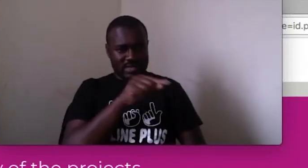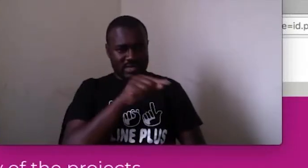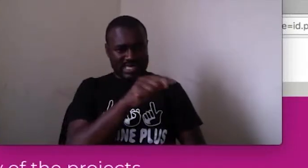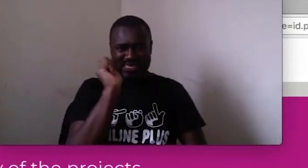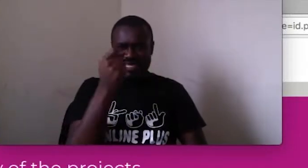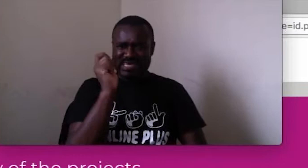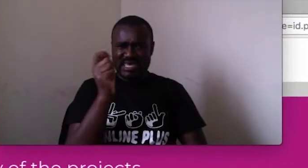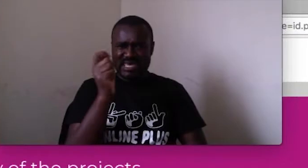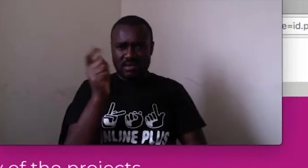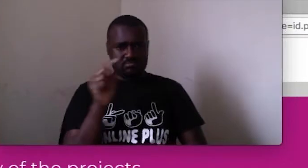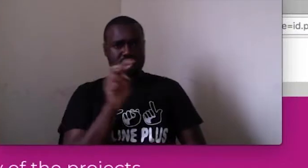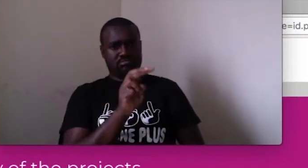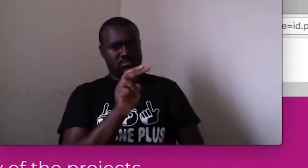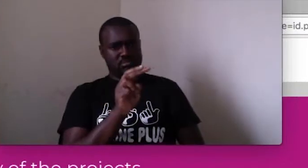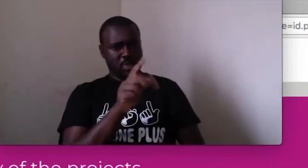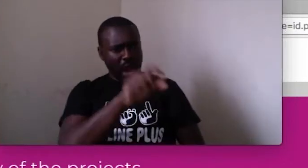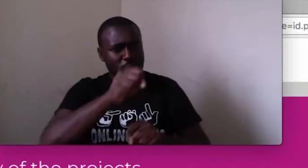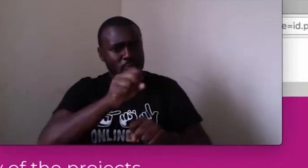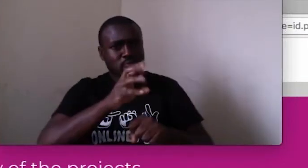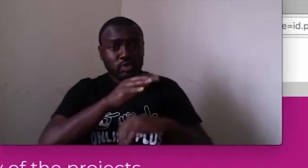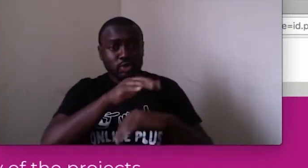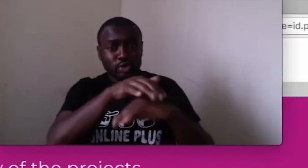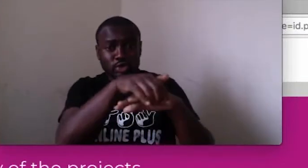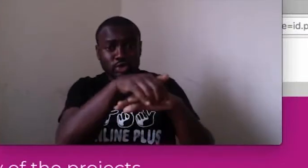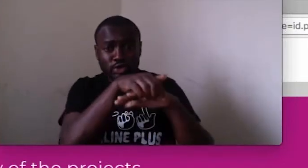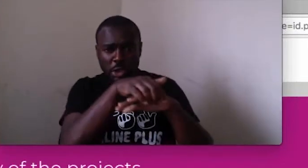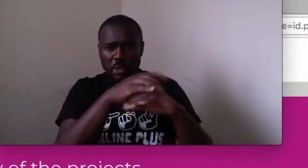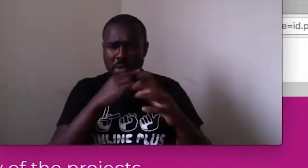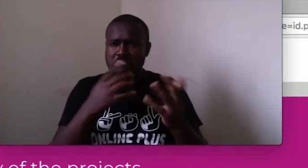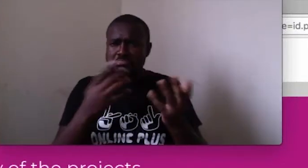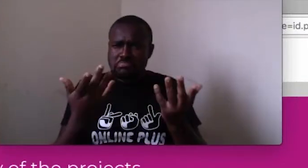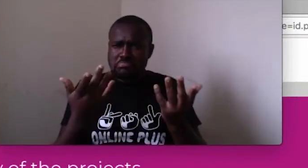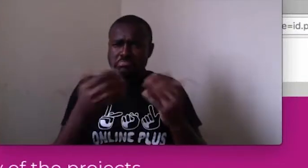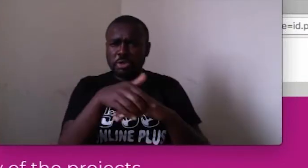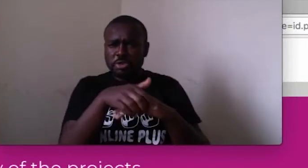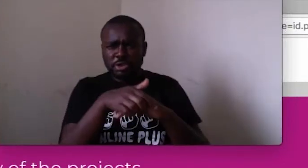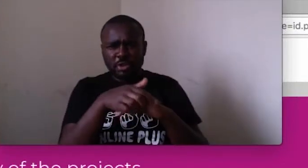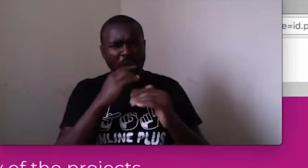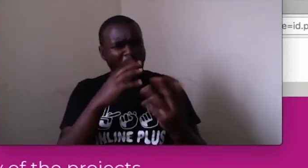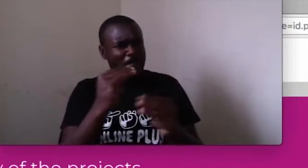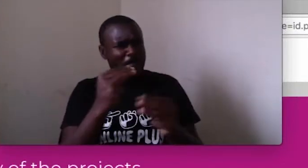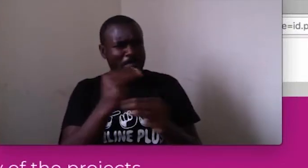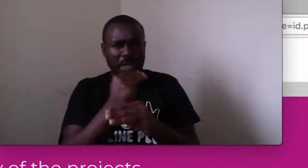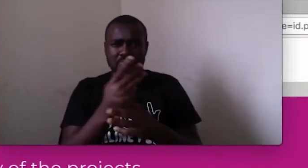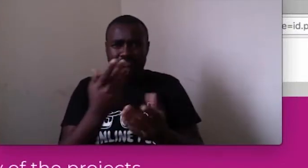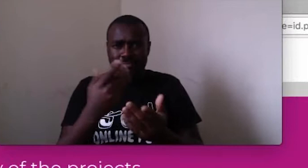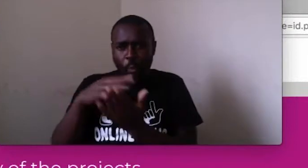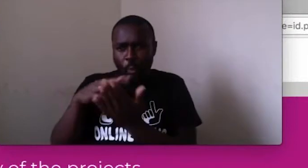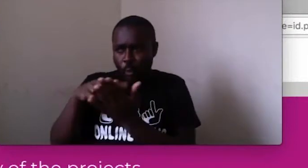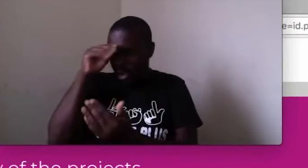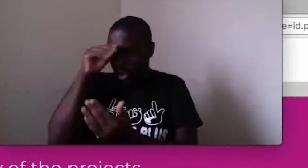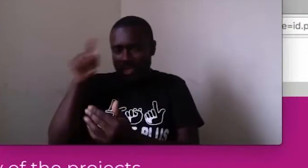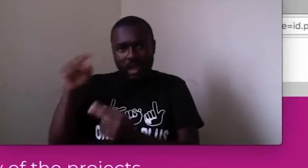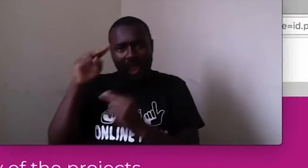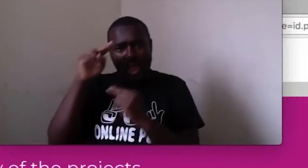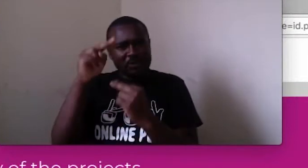So I was telling them that you know basically from my education experience in Africa we always learn English